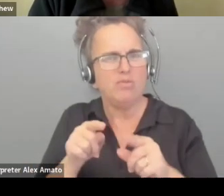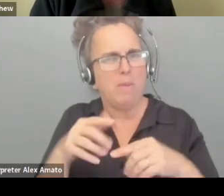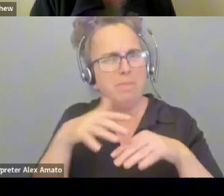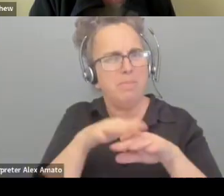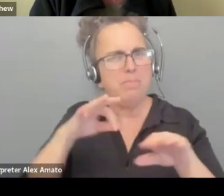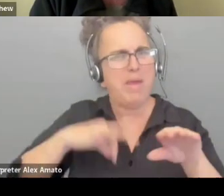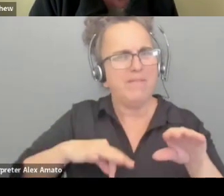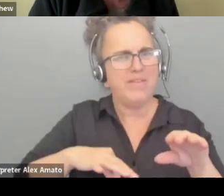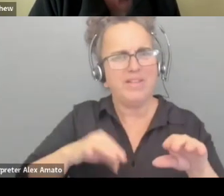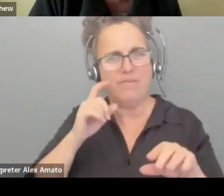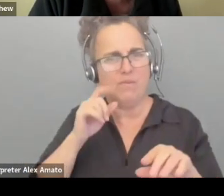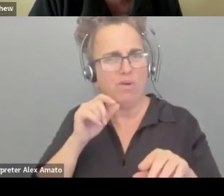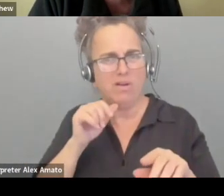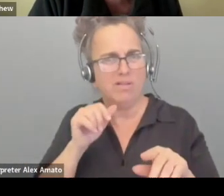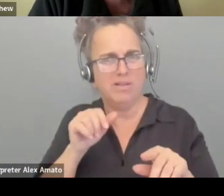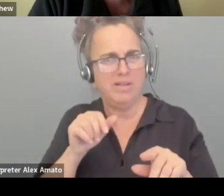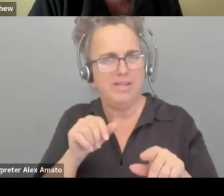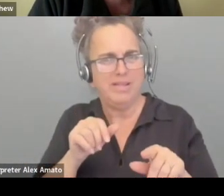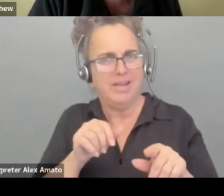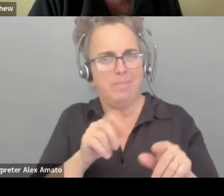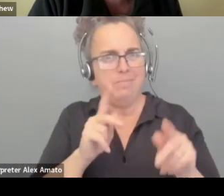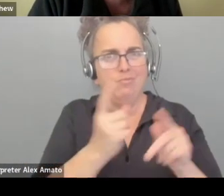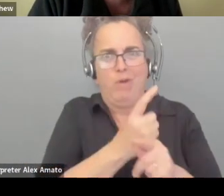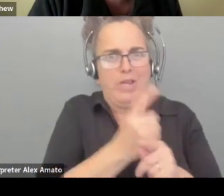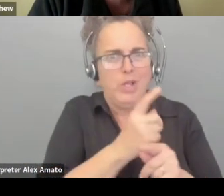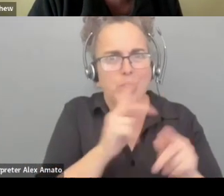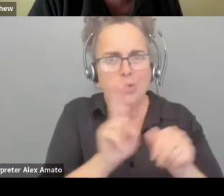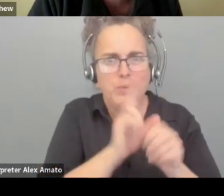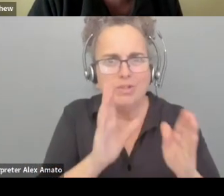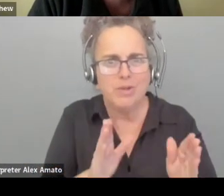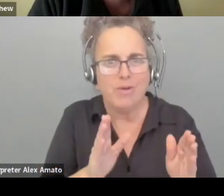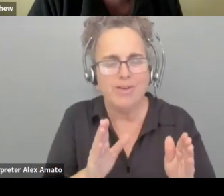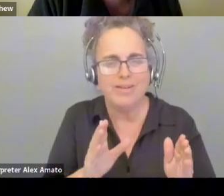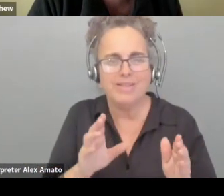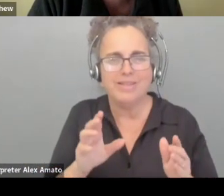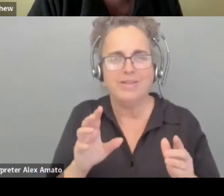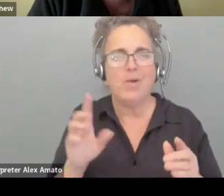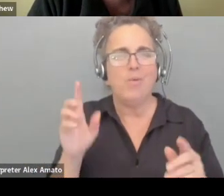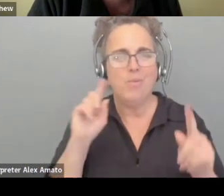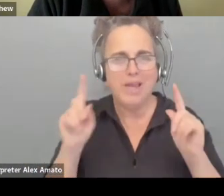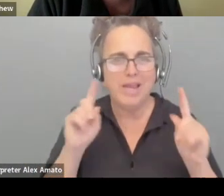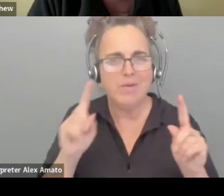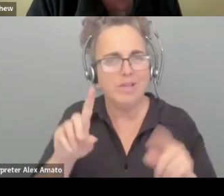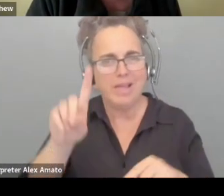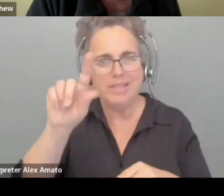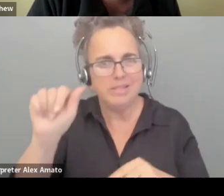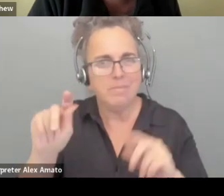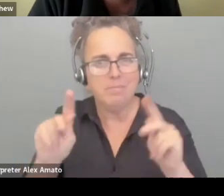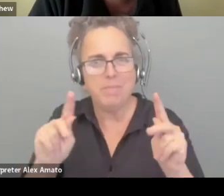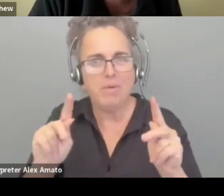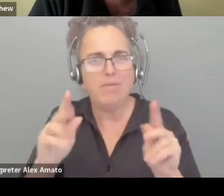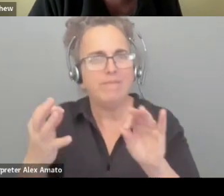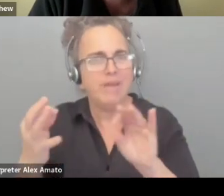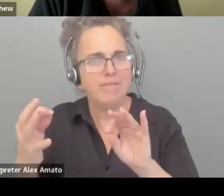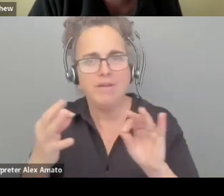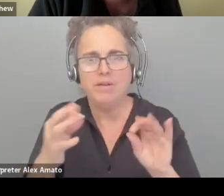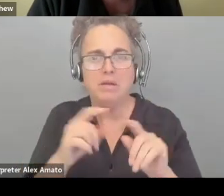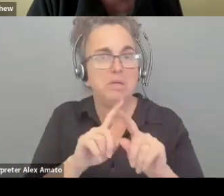disabled people in fact that we, we listen to sort of the multiplicity of disabled people in cross disability conversation.